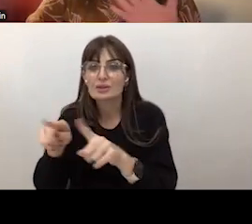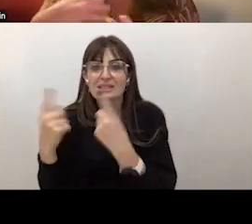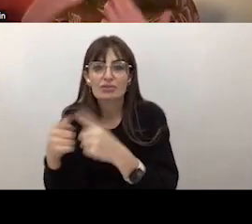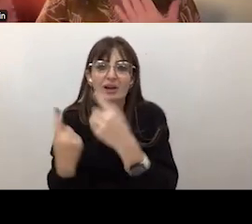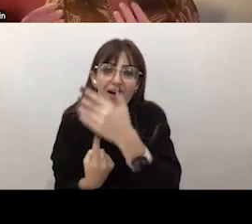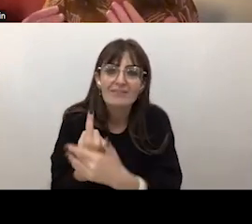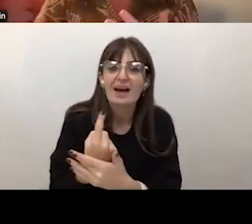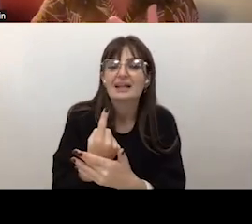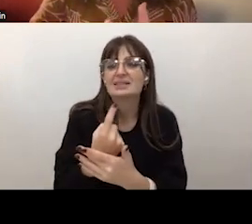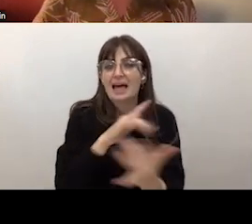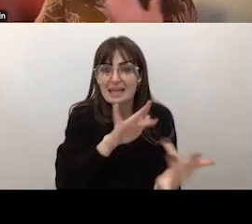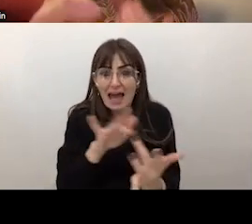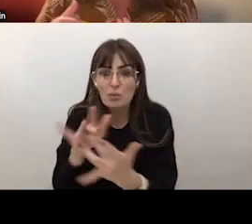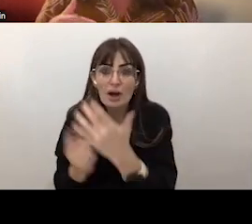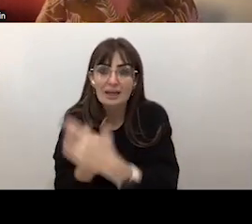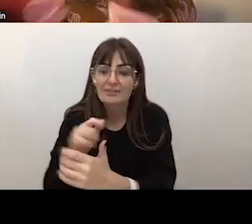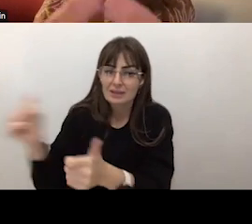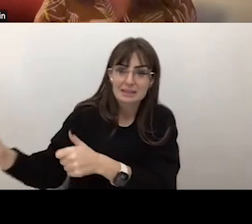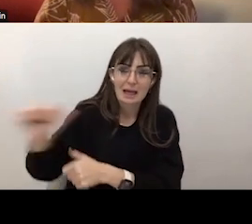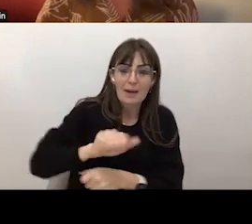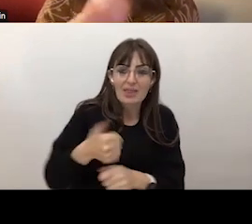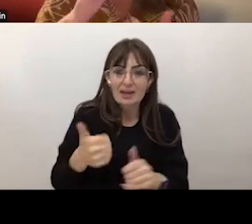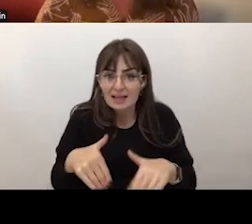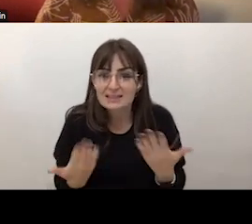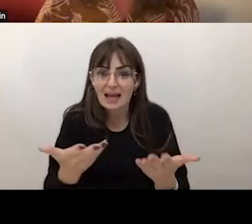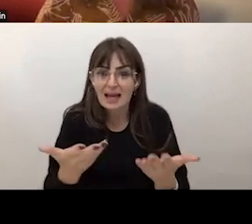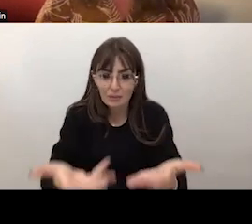networking events, she would come back the next day. She would give me whatever business